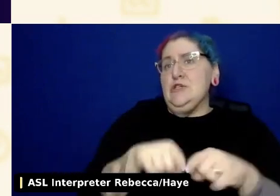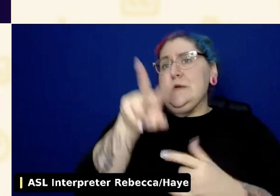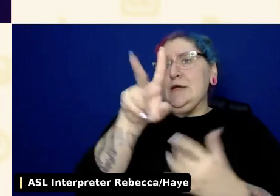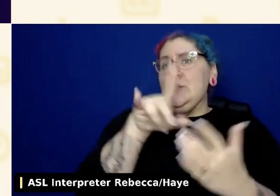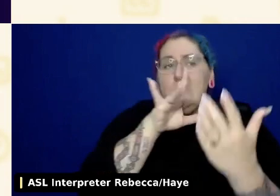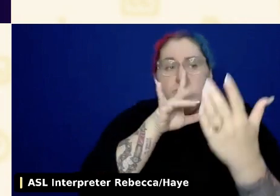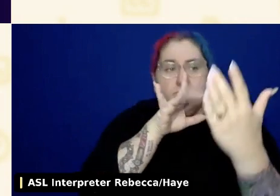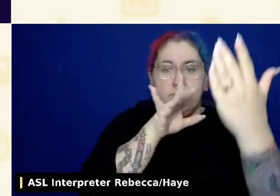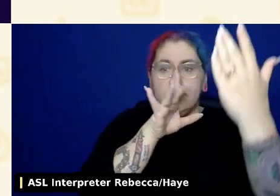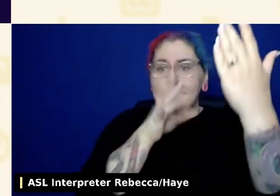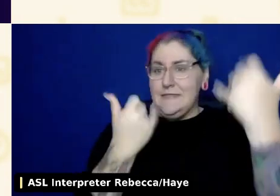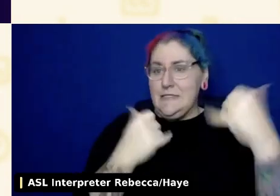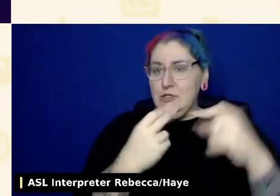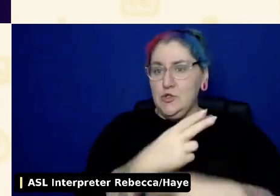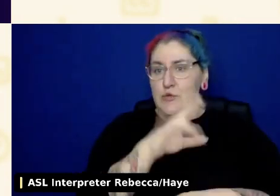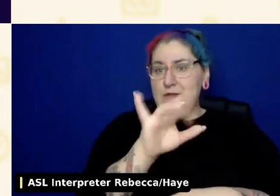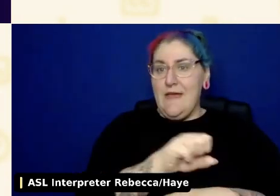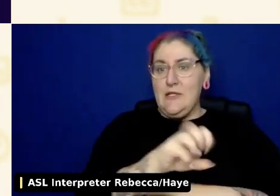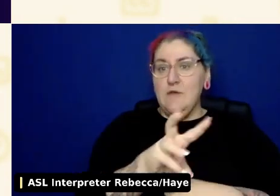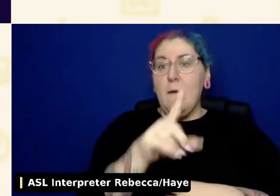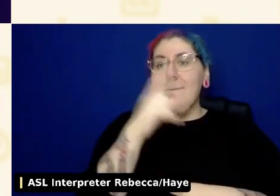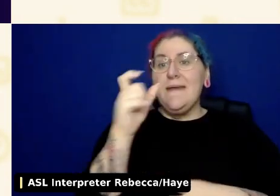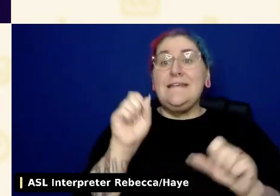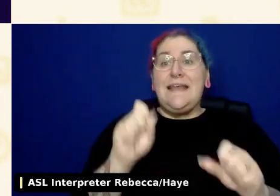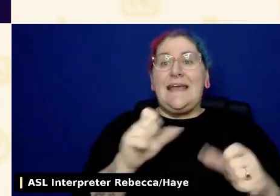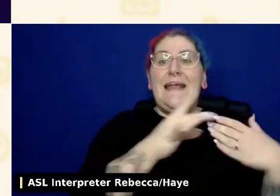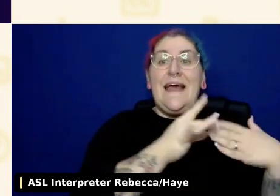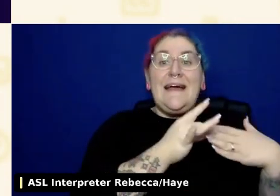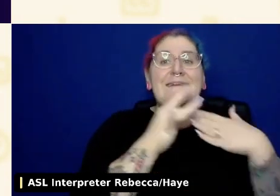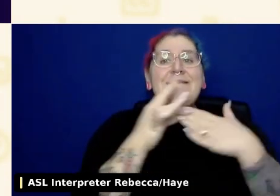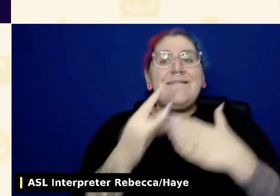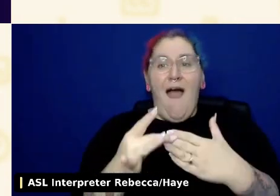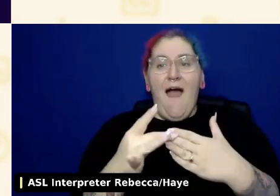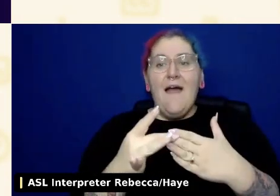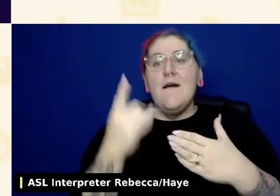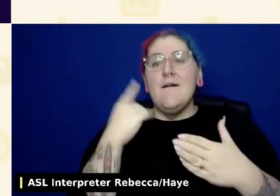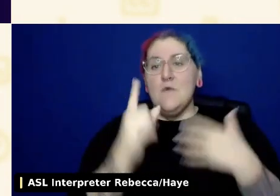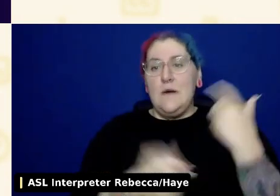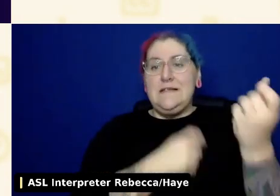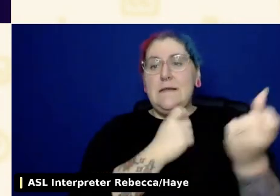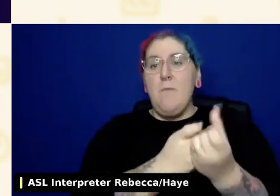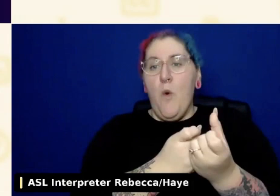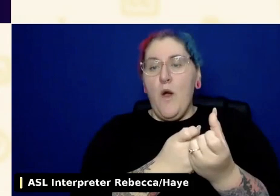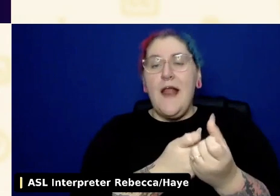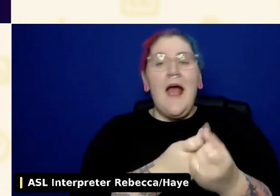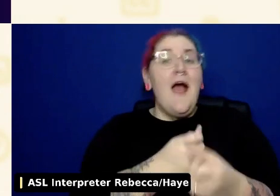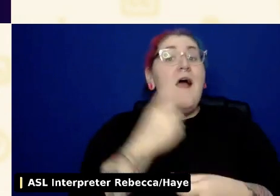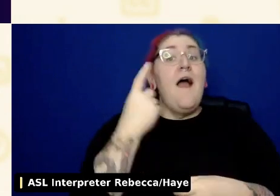or the person with whom they are working towards the code. And for non-technical people, a regular WordPress user,